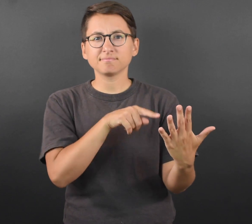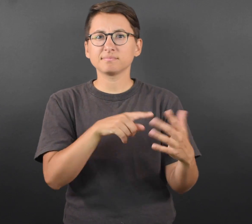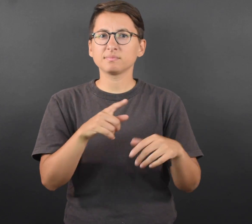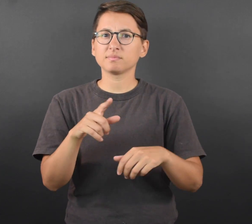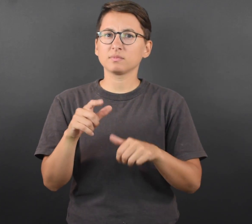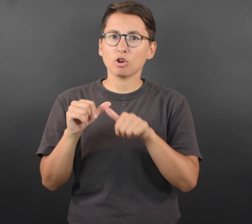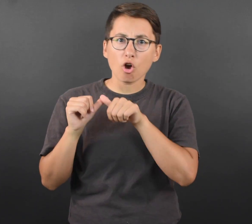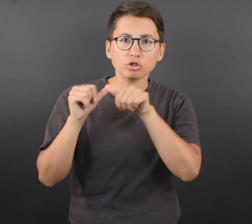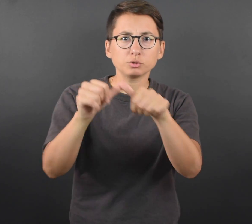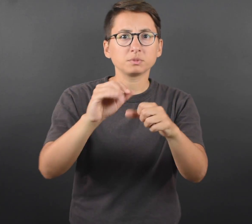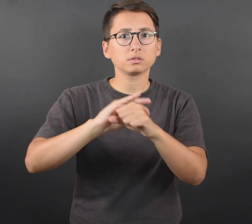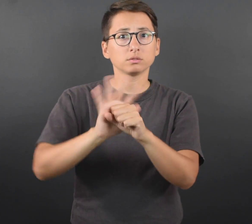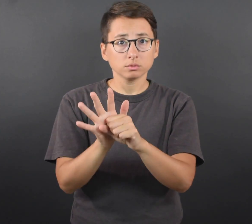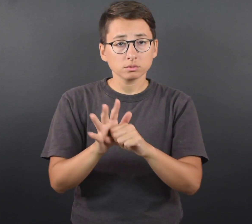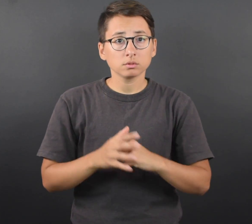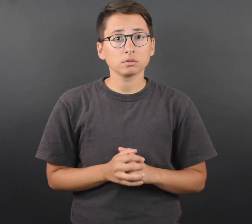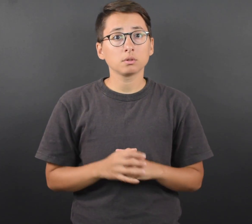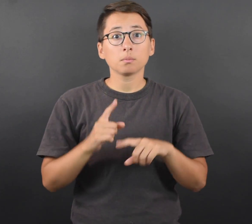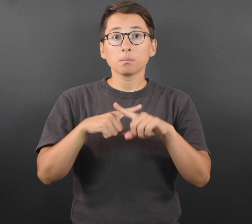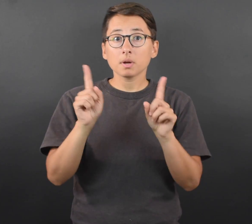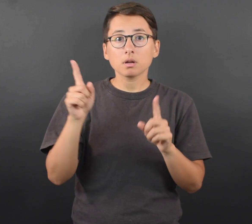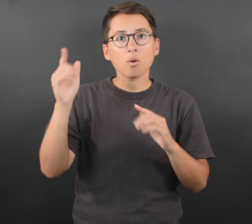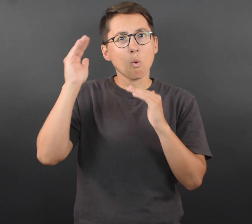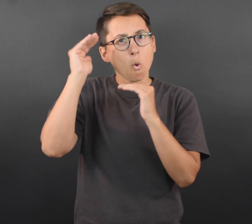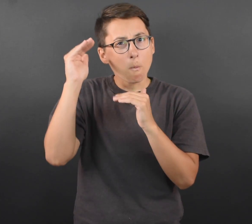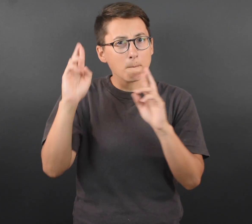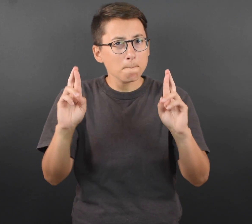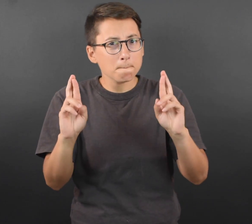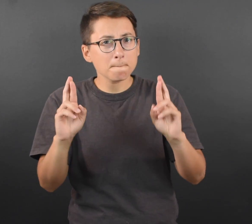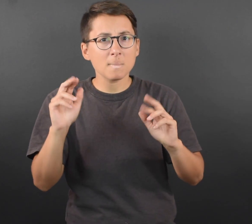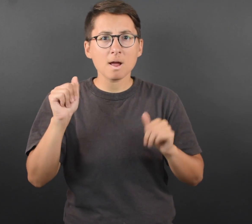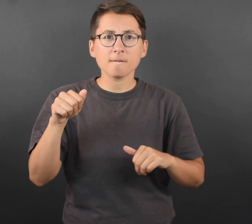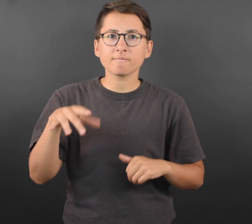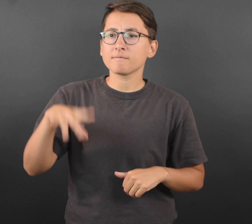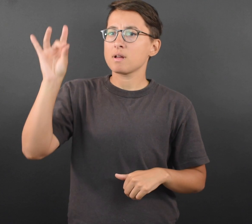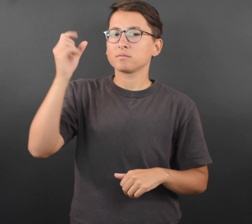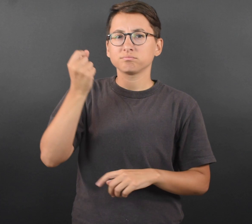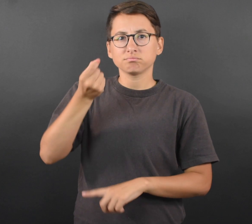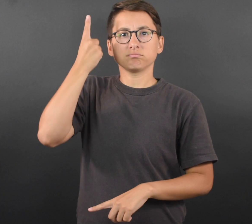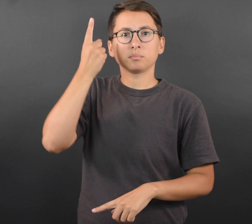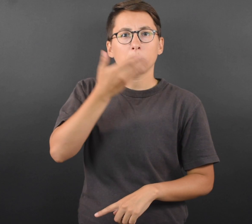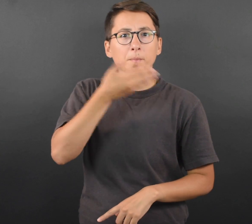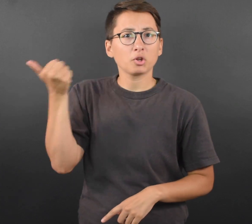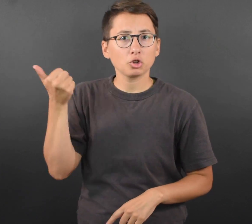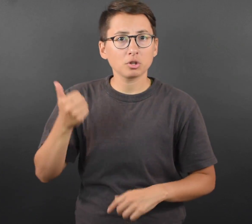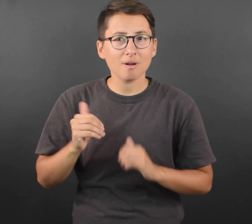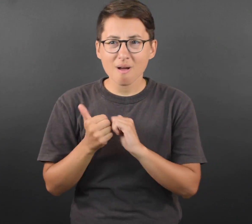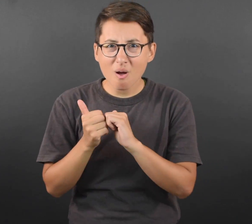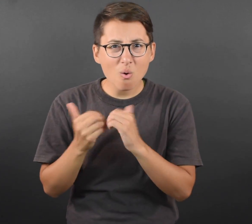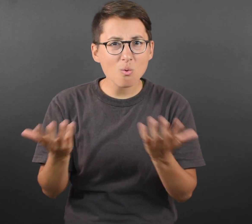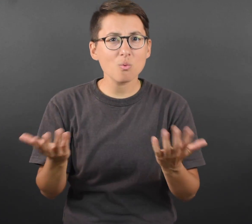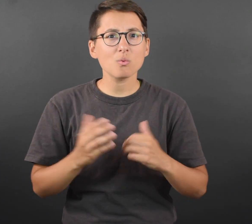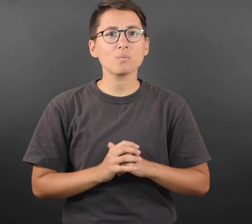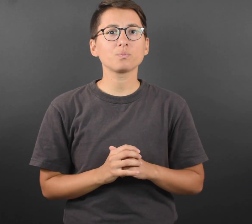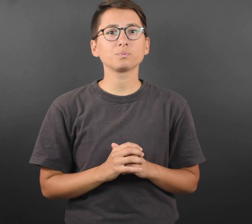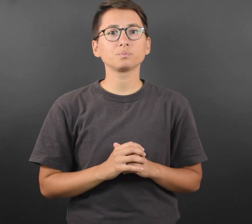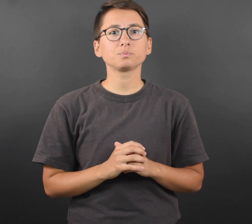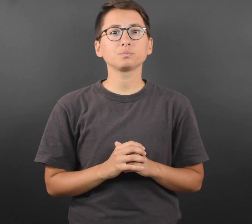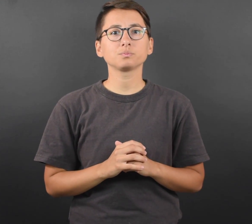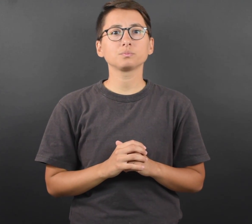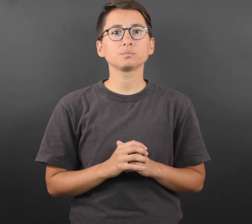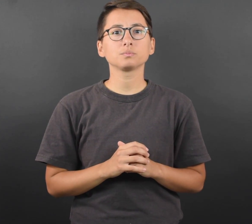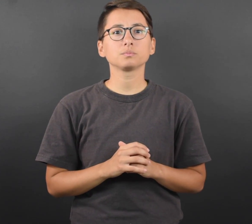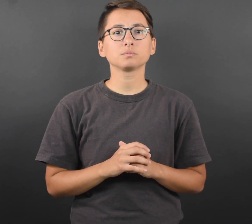but they hope to gain a better understanding of conditions that have vexed doctors for years.